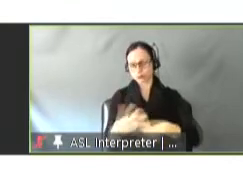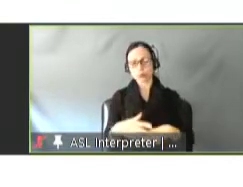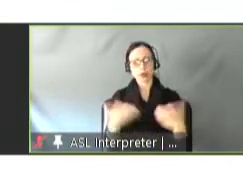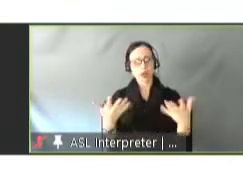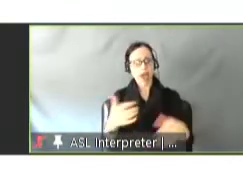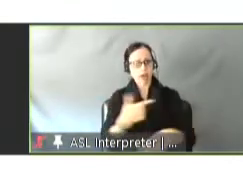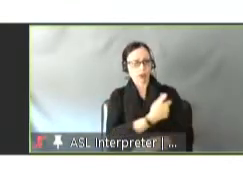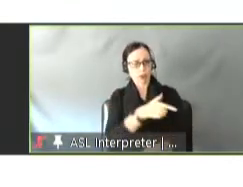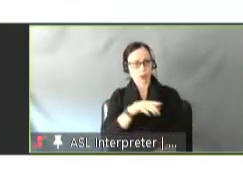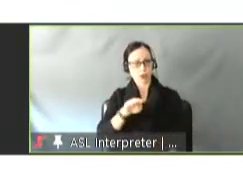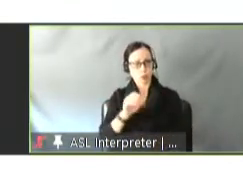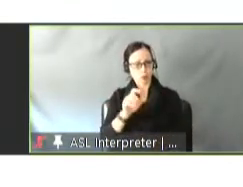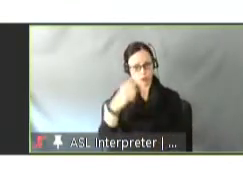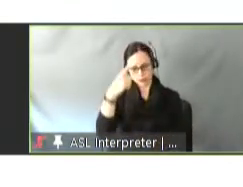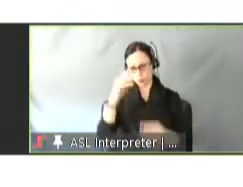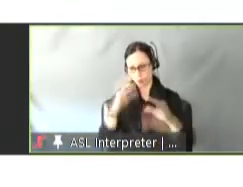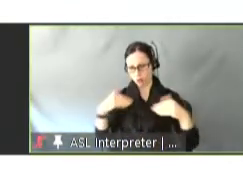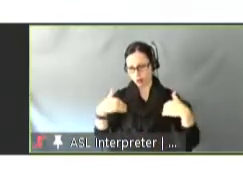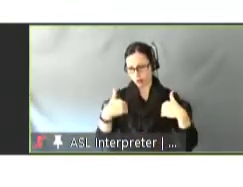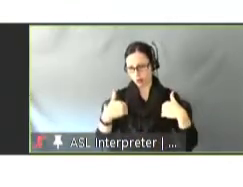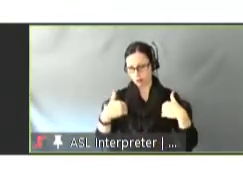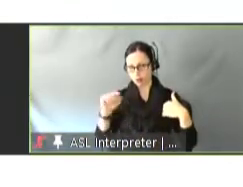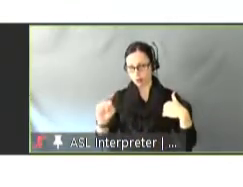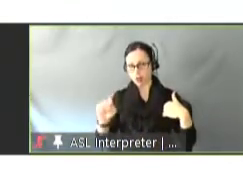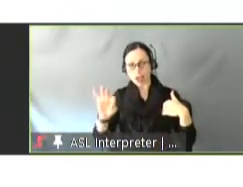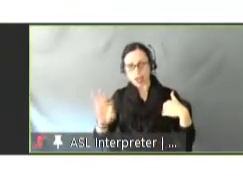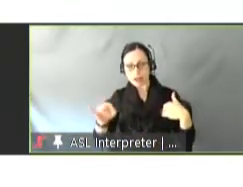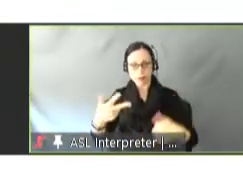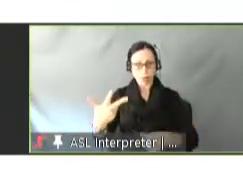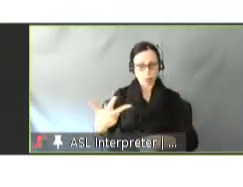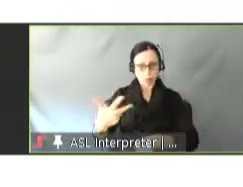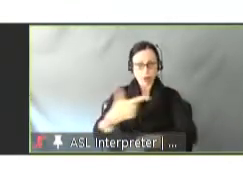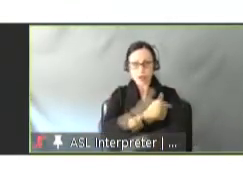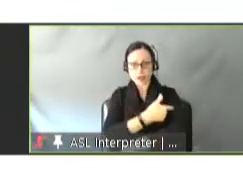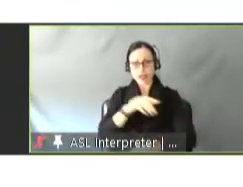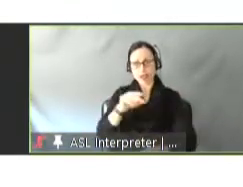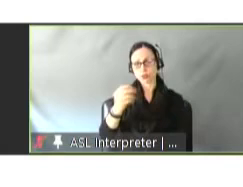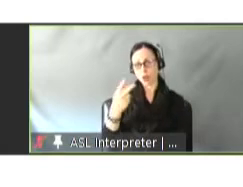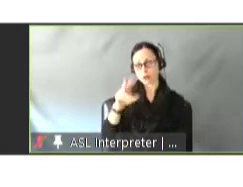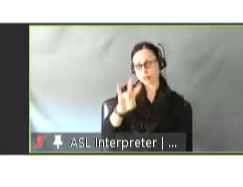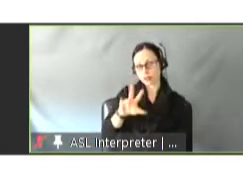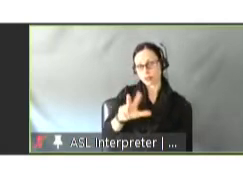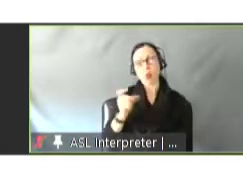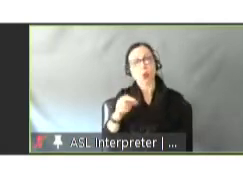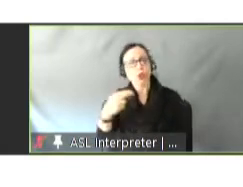nonhuman primates, whether they got three doses of mRNA-1273 or two doses of mRNA-1273 followed